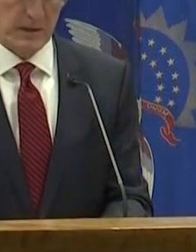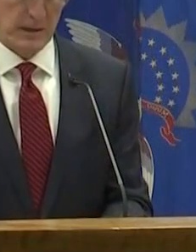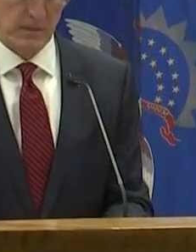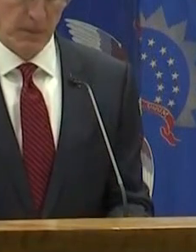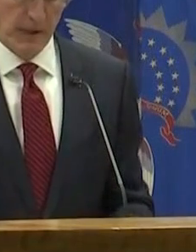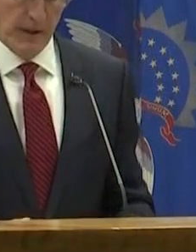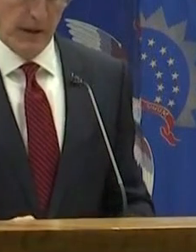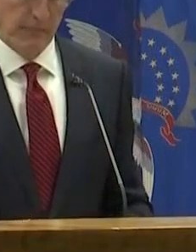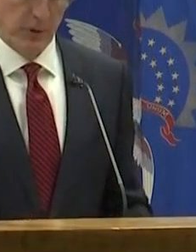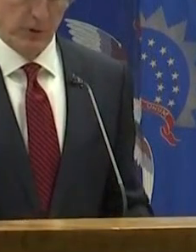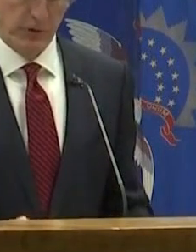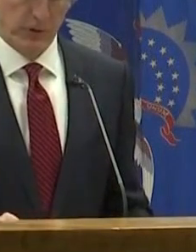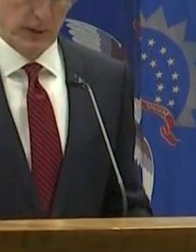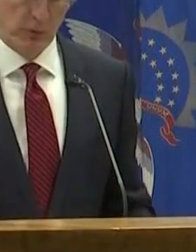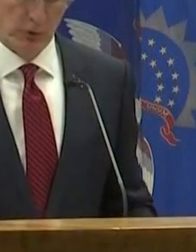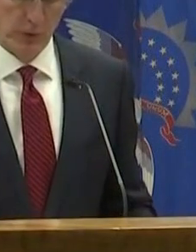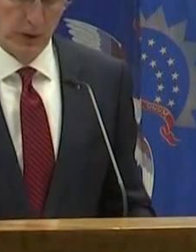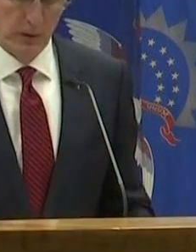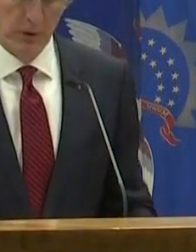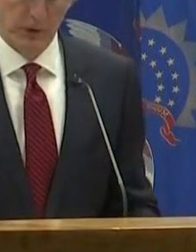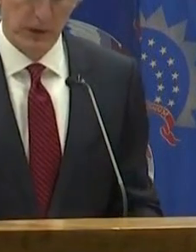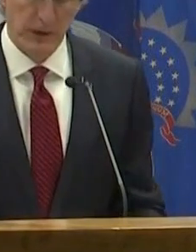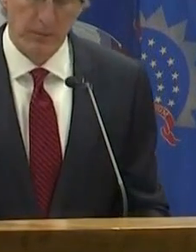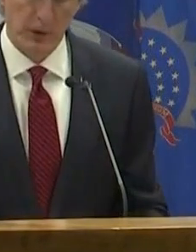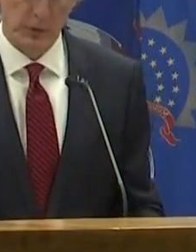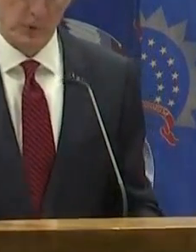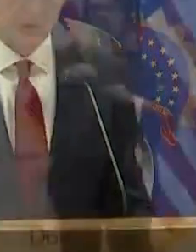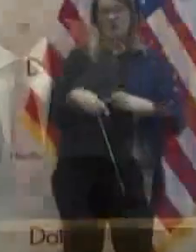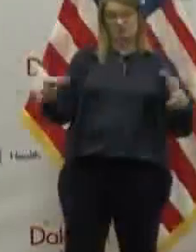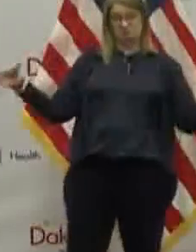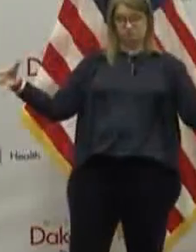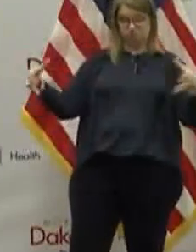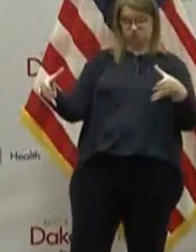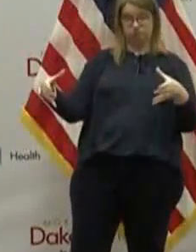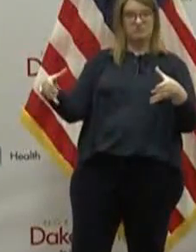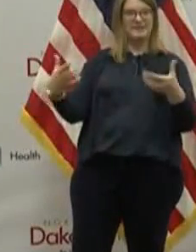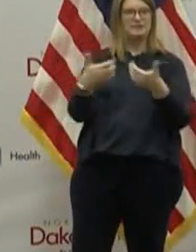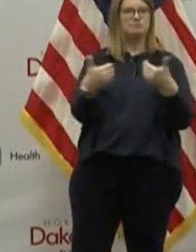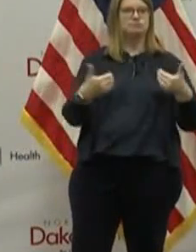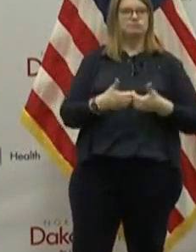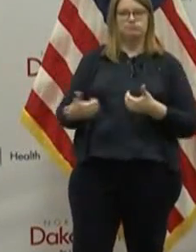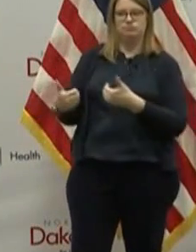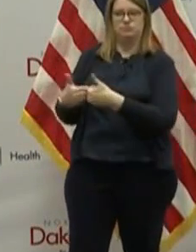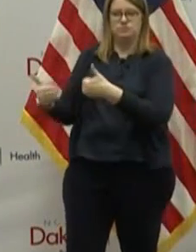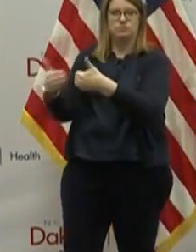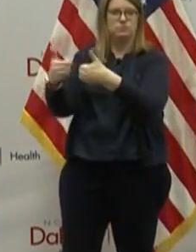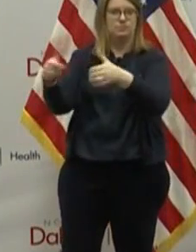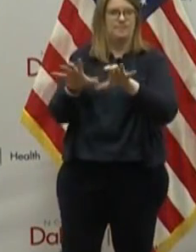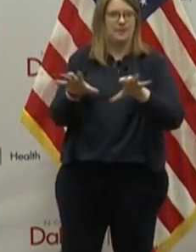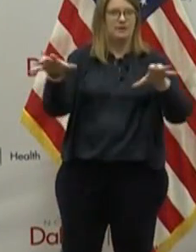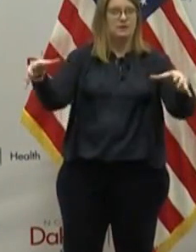THE GROUND NEXT WEEK. JOIN 167 NURSES WHO ARE PART OF THE DEPARTMENT OF NORTH DAKOTA